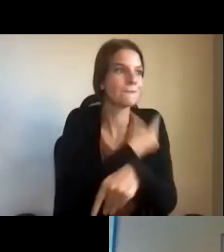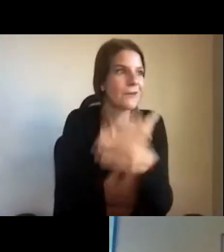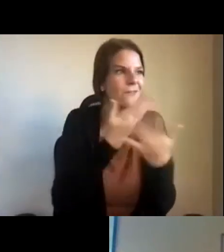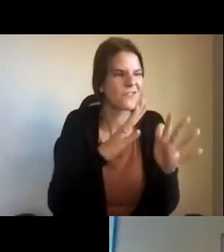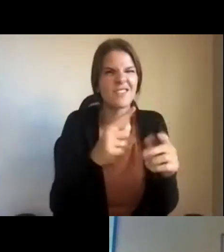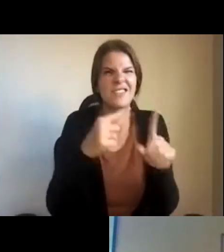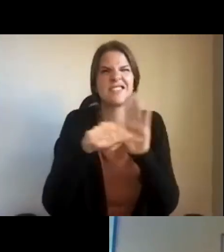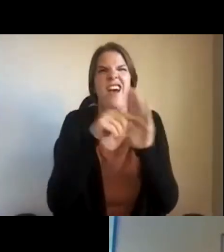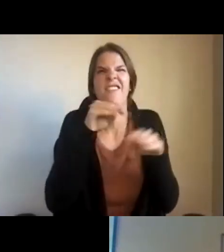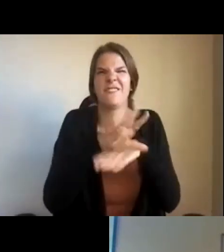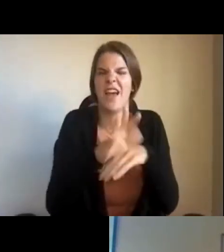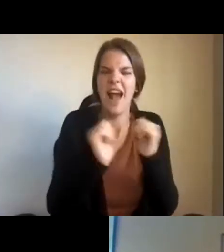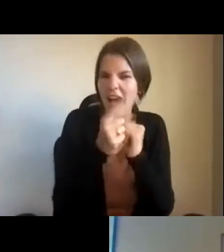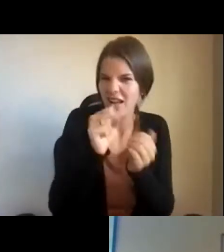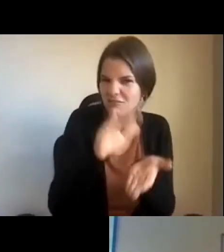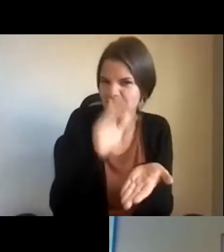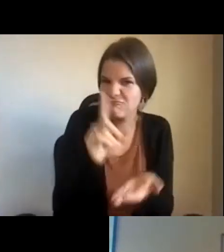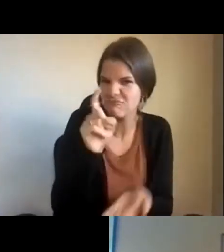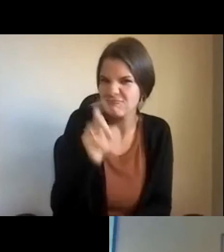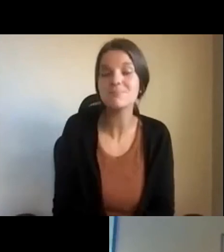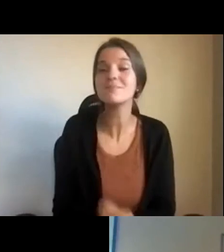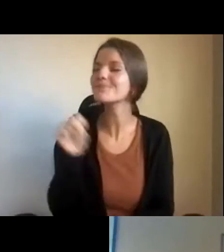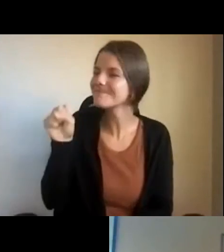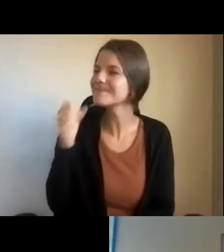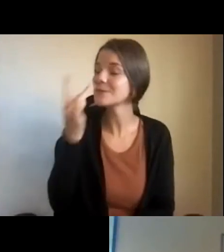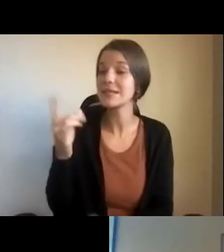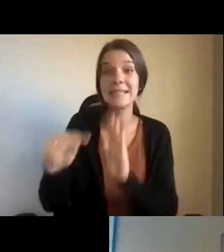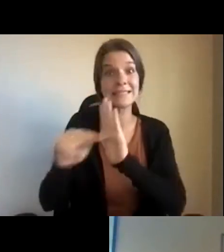Yeah it's interesting, a lot of the side effects that people are seeing are related to